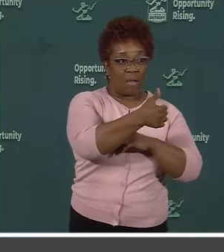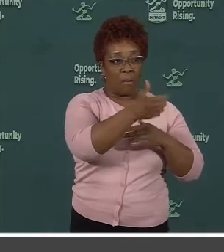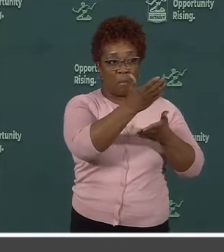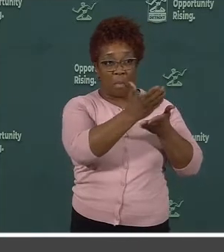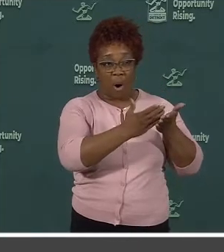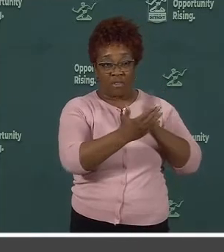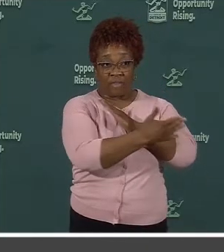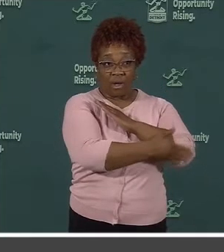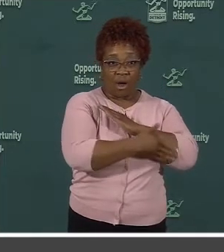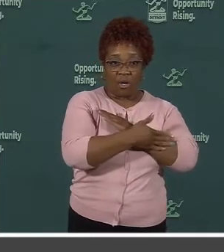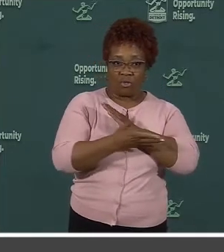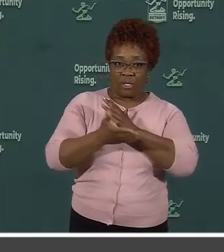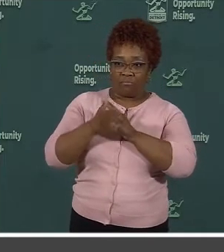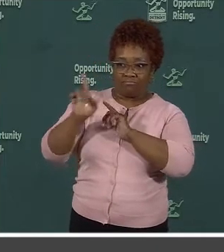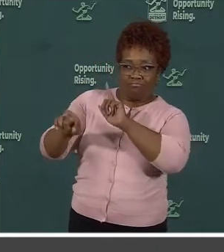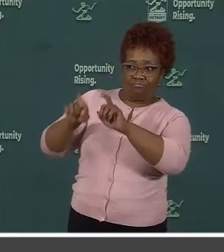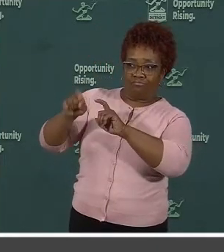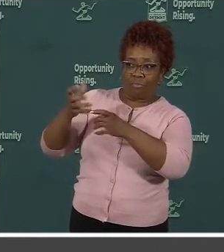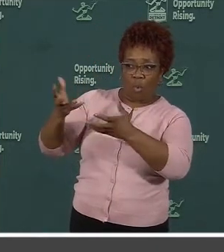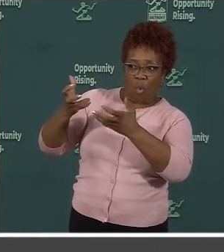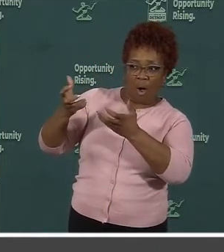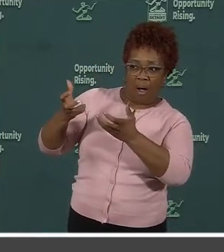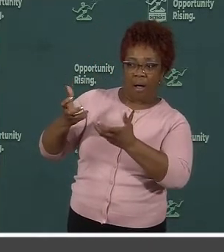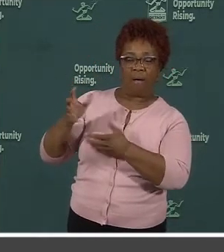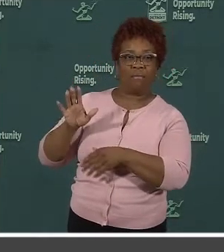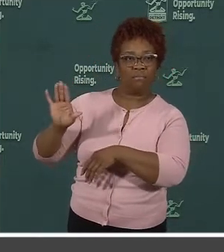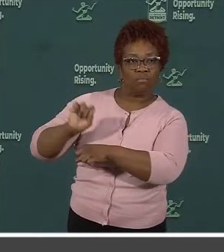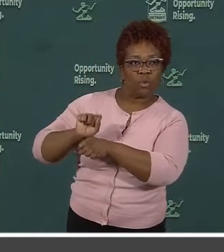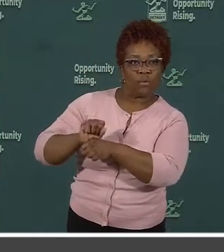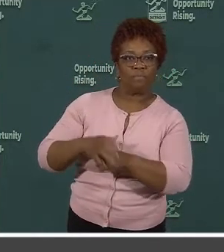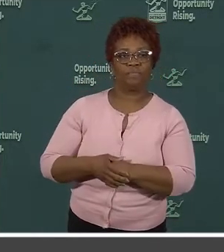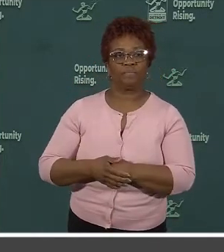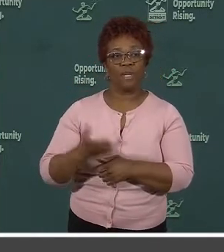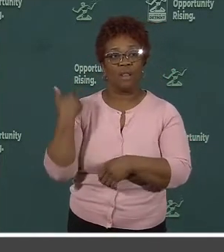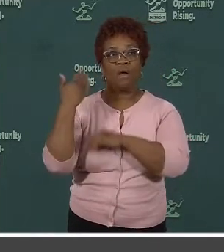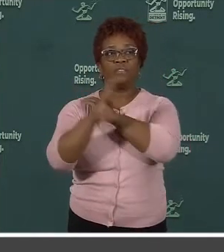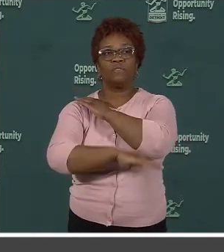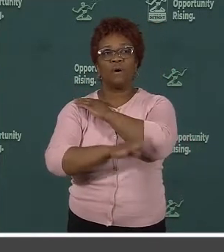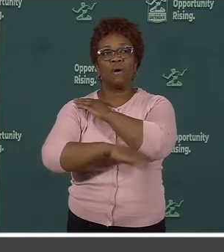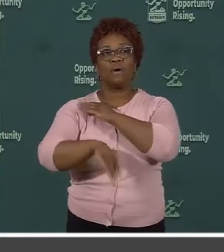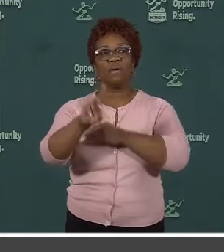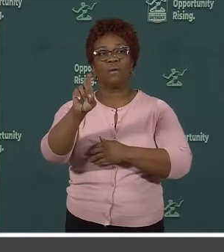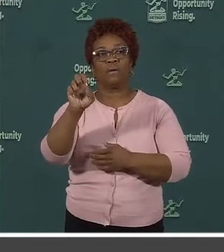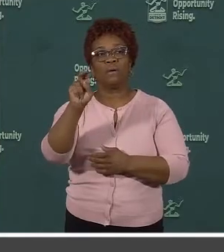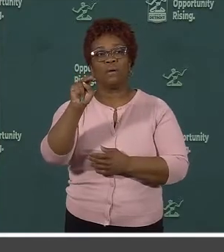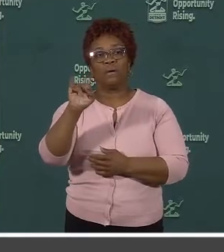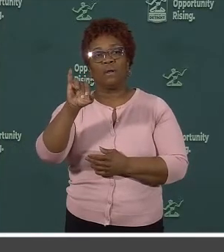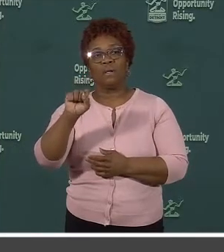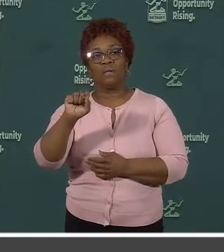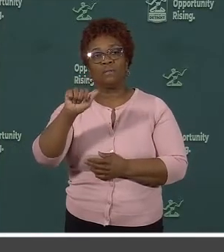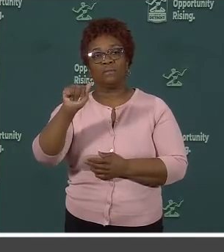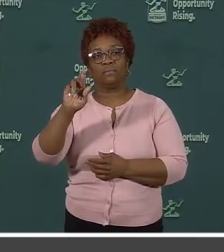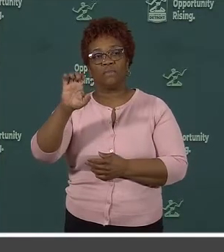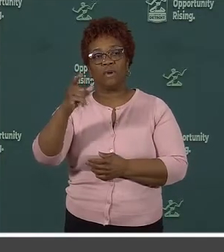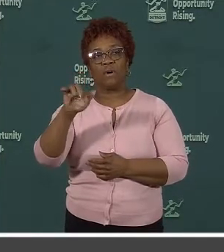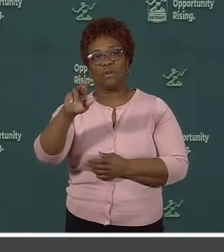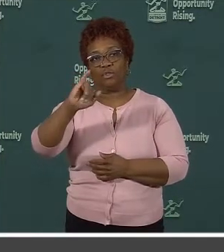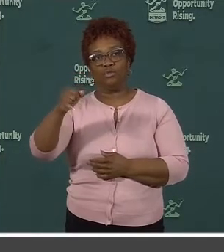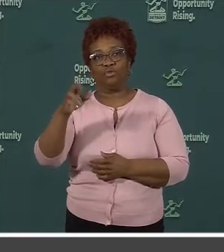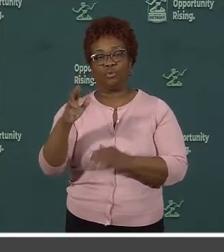THE LARGEST LAST FALL DENNIS ARCHER JR OPENED THE MEYER RIVER TOWN MARKET DEVELOPMENT ON JEFFERSON JOHN THORN AND